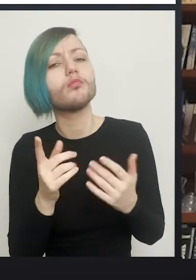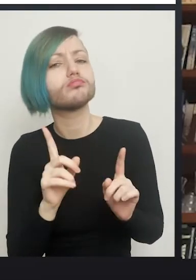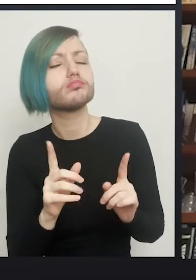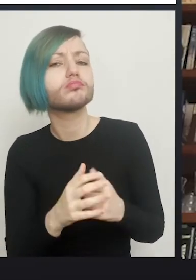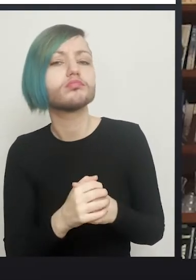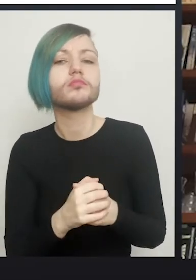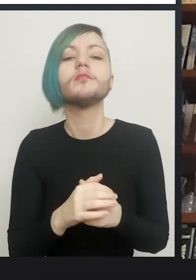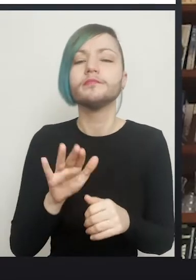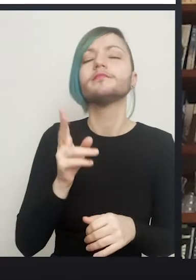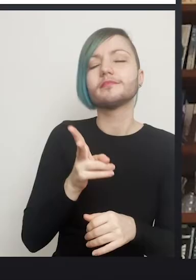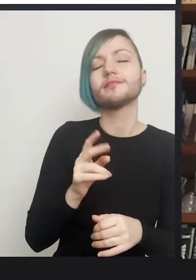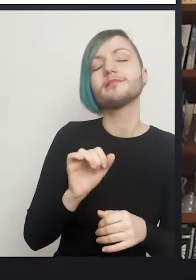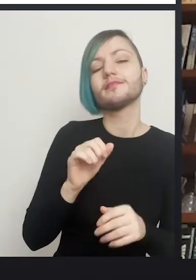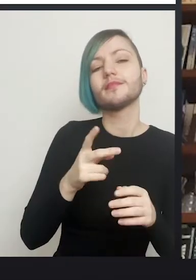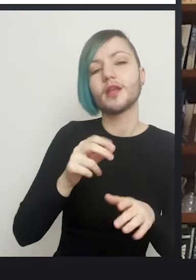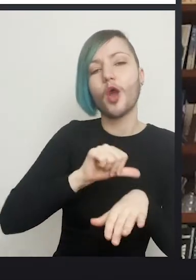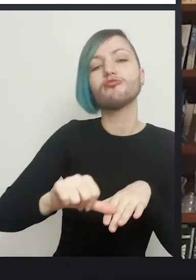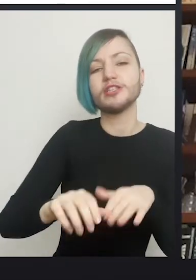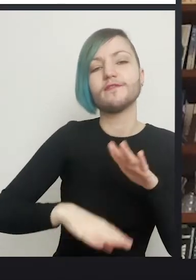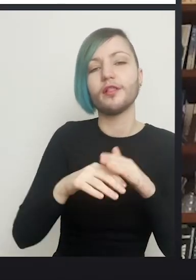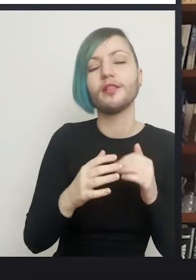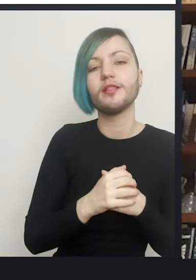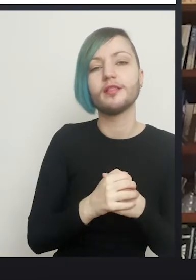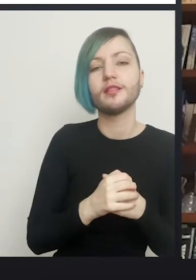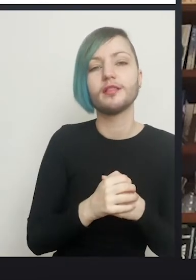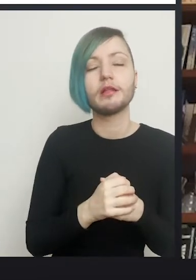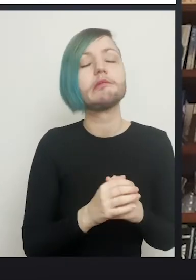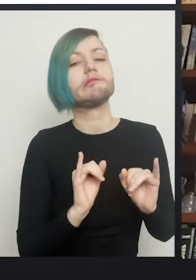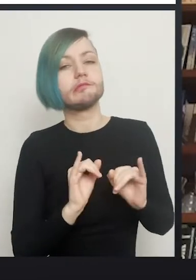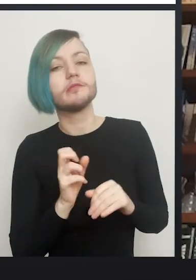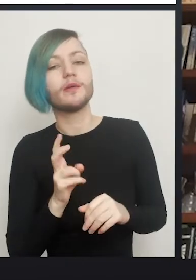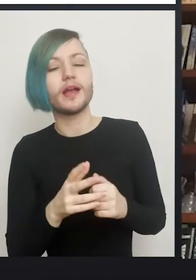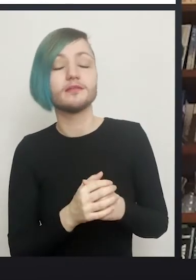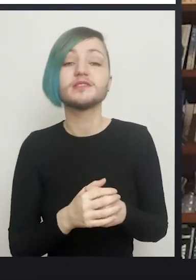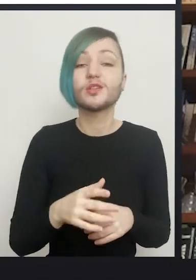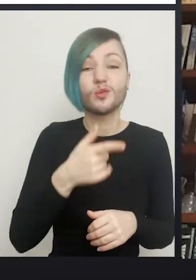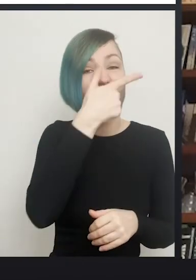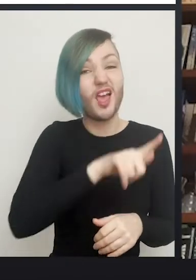That's another operation. Yeah, oh gosh, okay. So luckily it doesn't happen too commonly then,